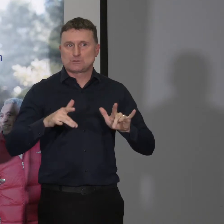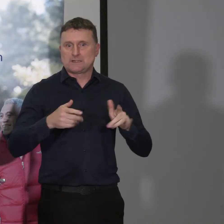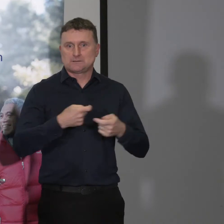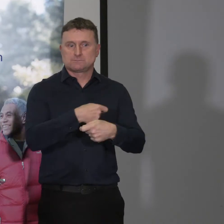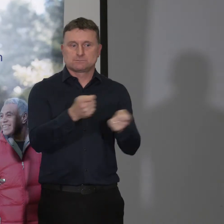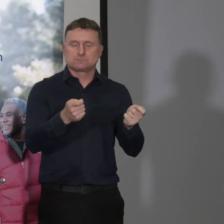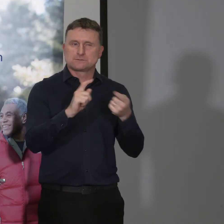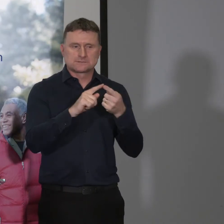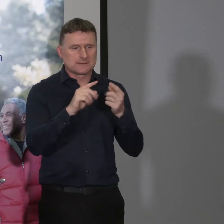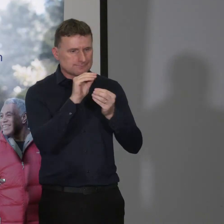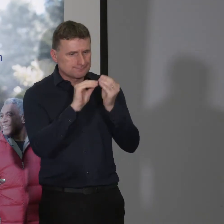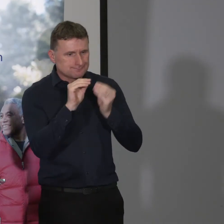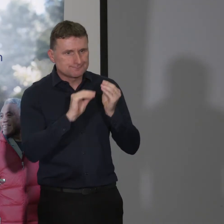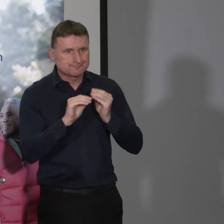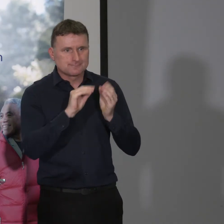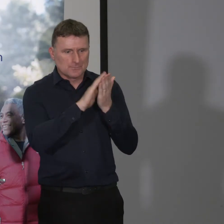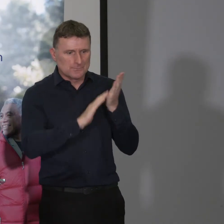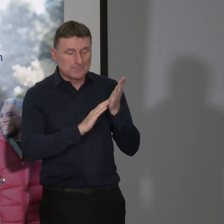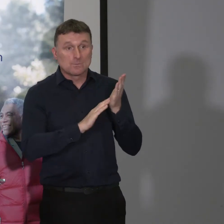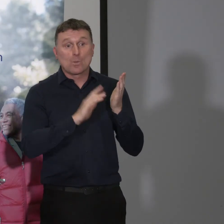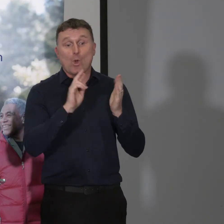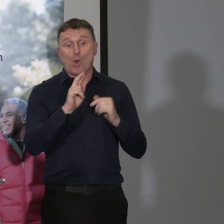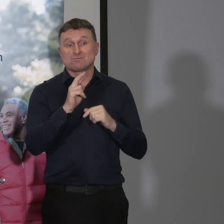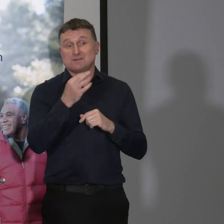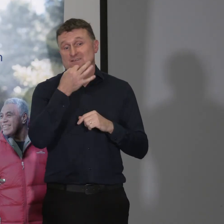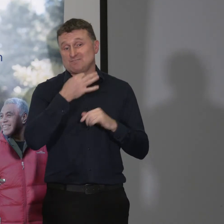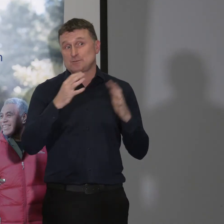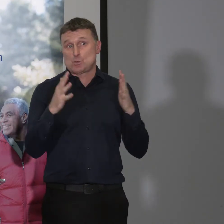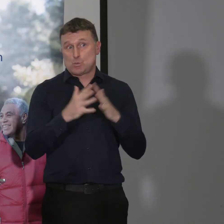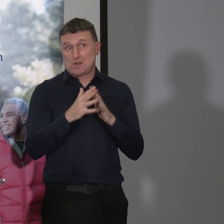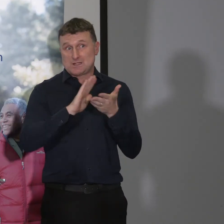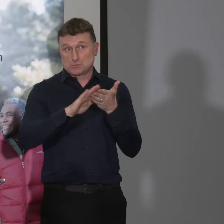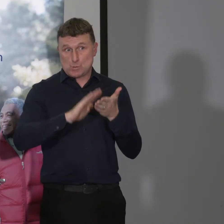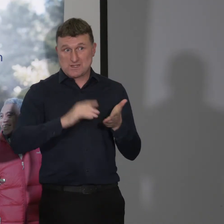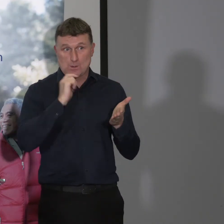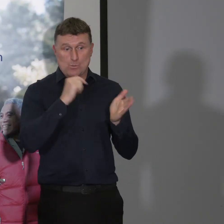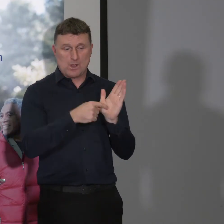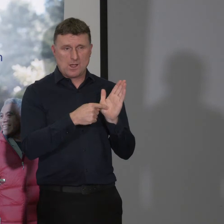still being worked through but we will expect to publish that